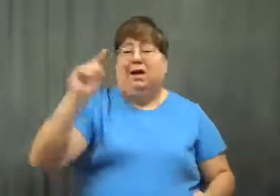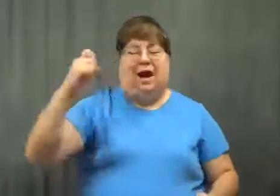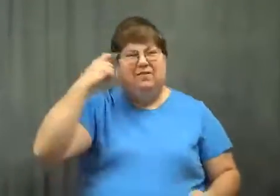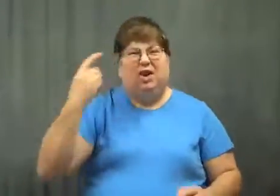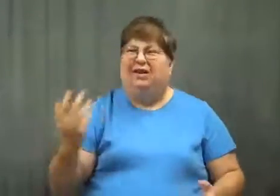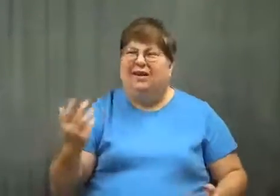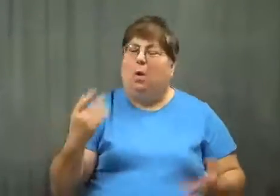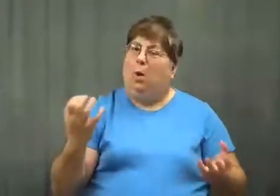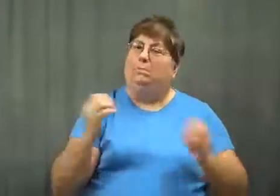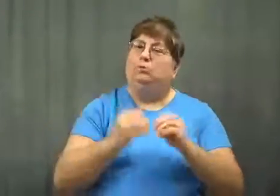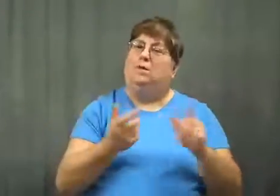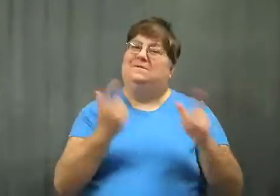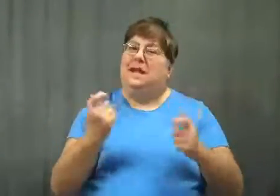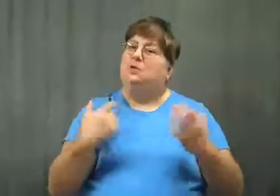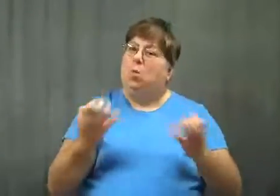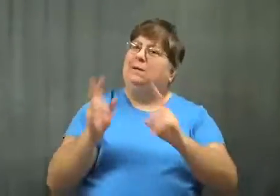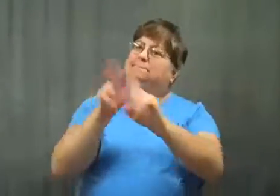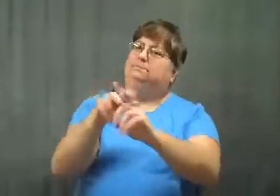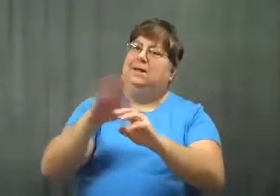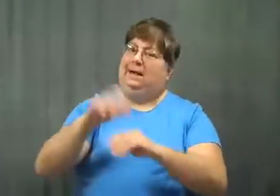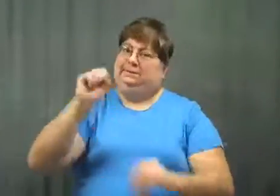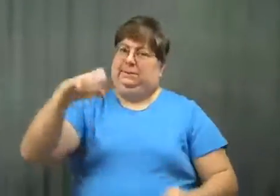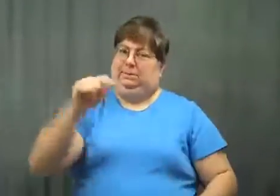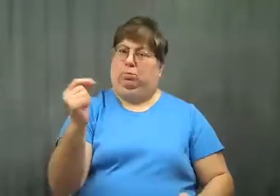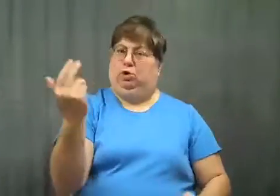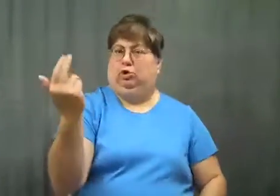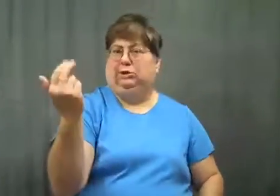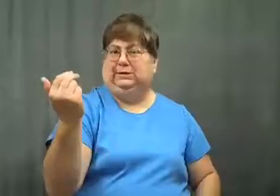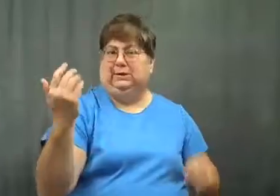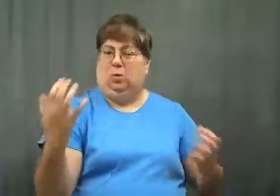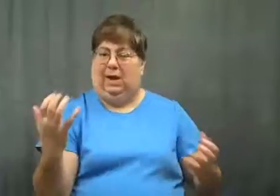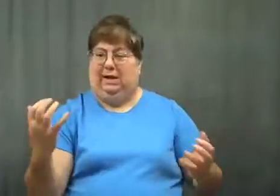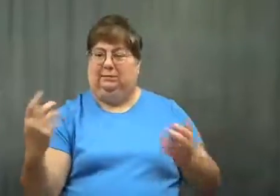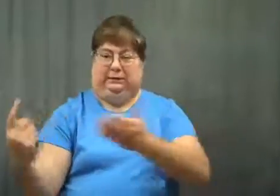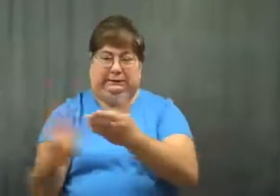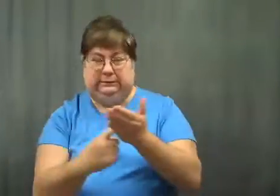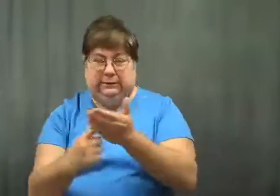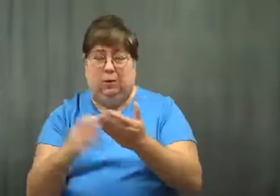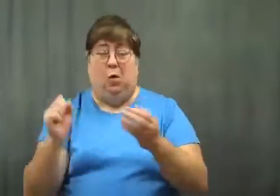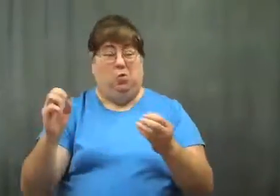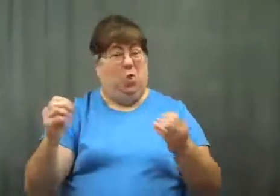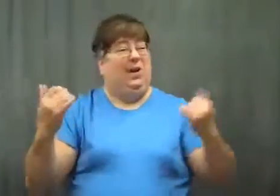The governor wants it expedited and has filed for a September 13 hearing.